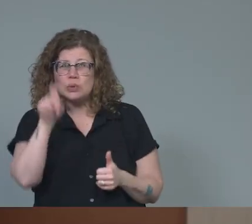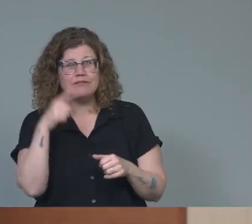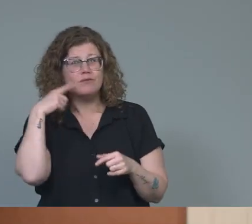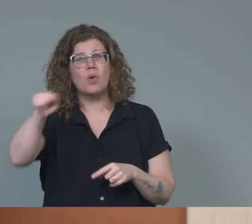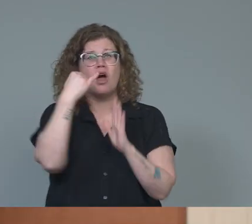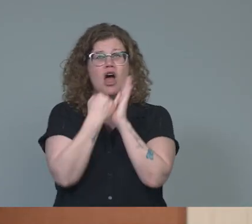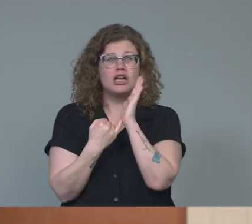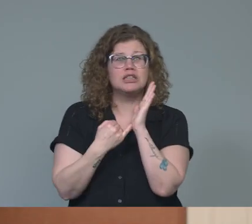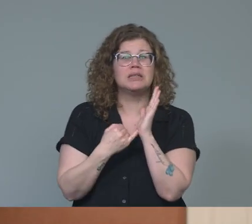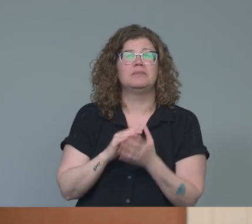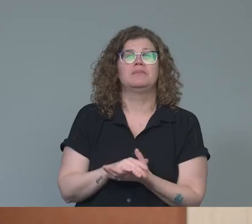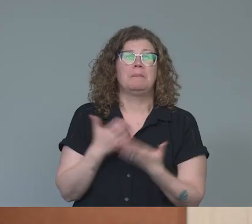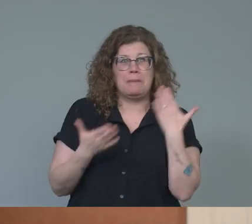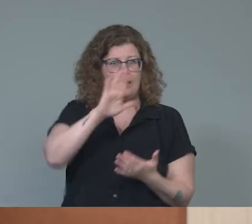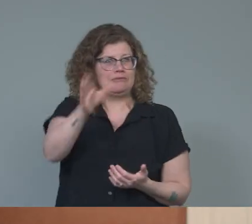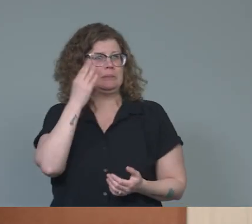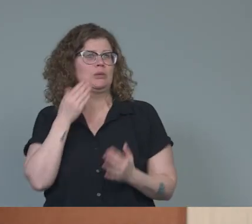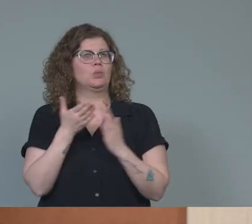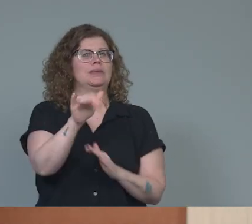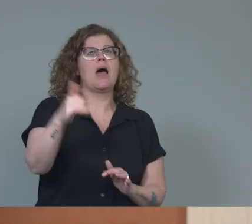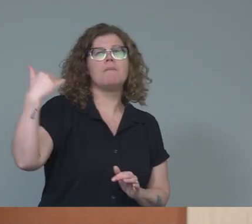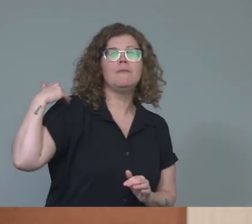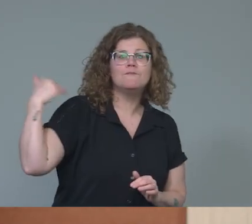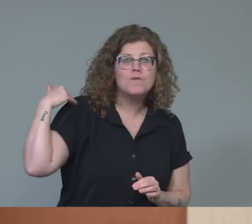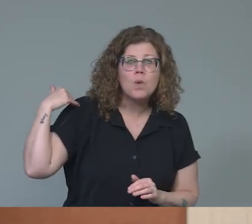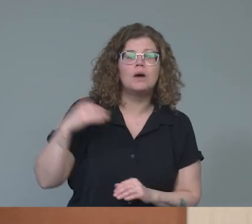Okay. Nobody wants to hear this, but the detailed design process